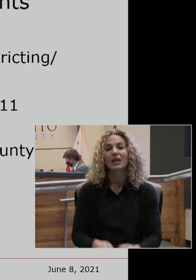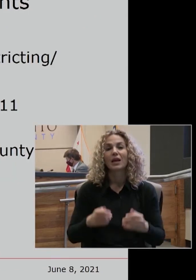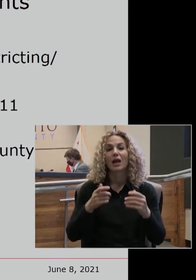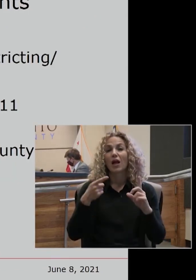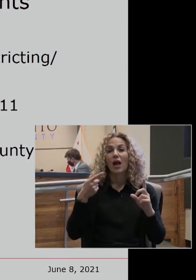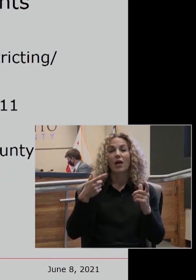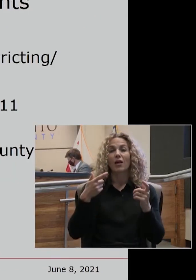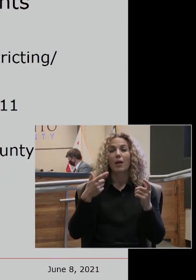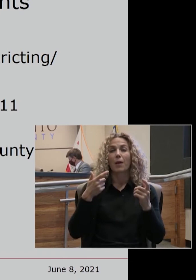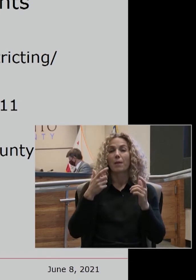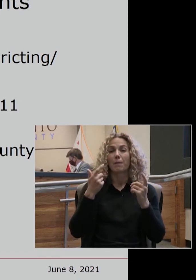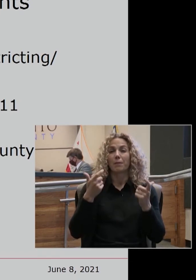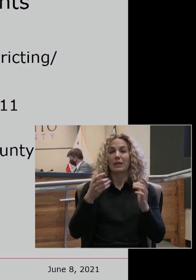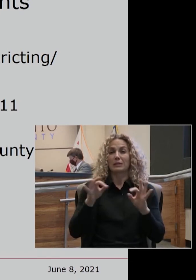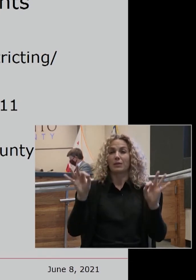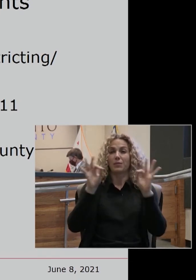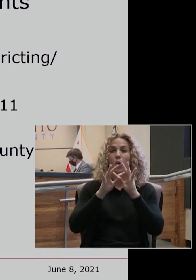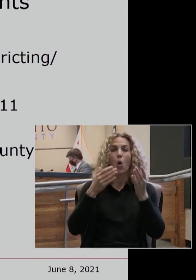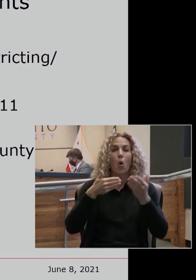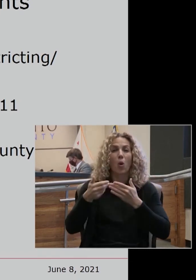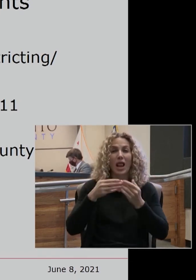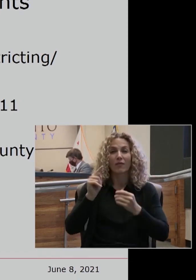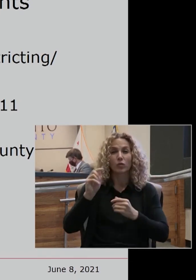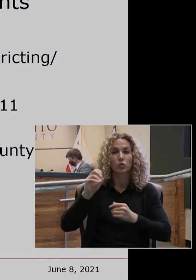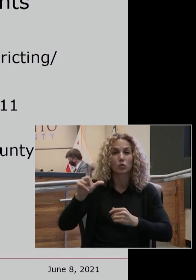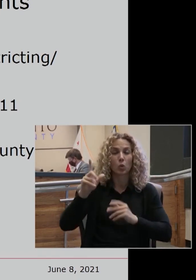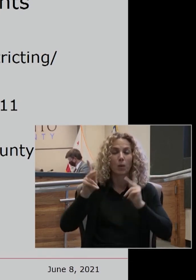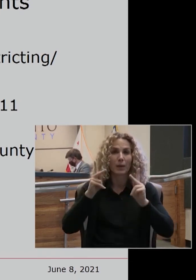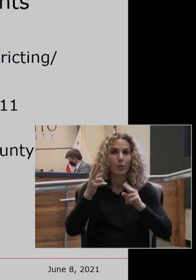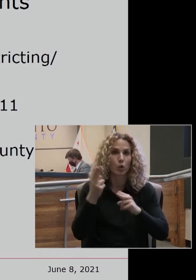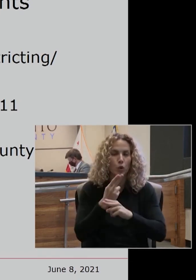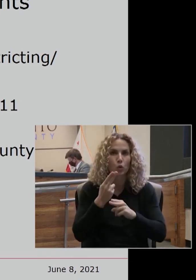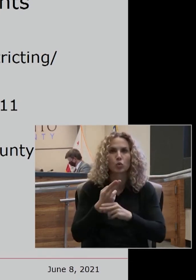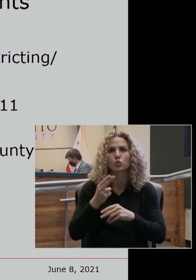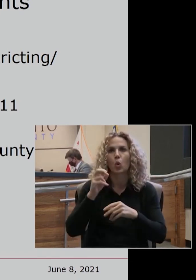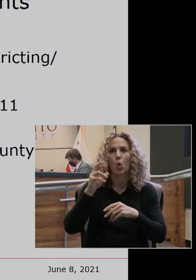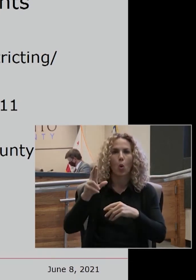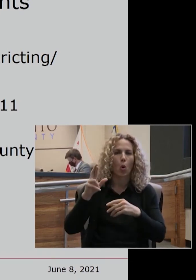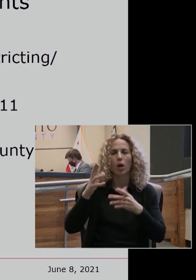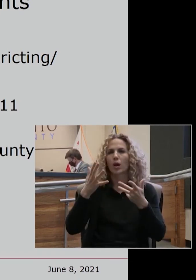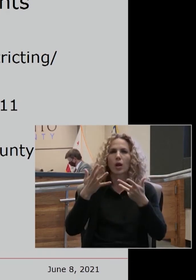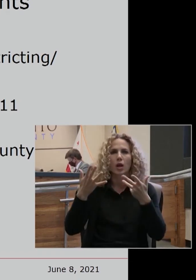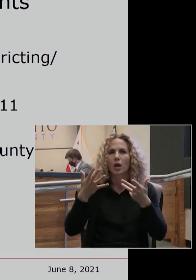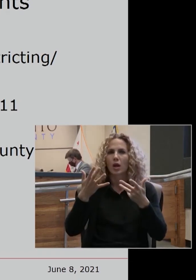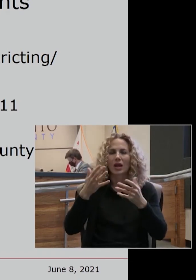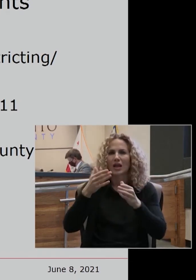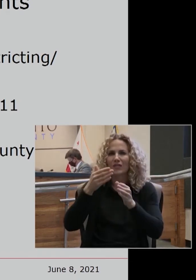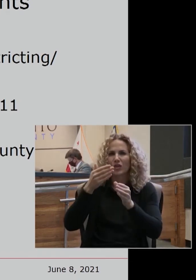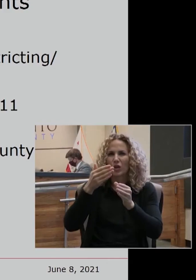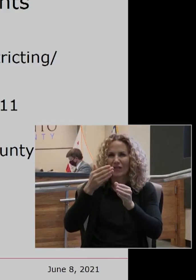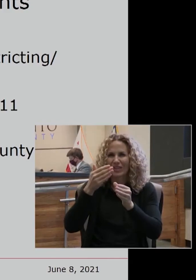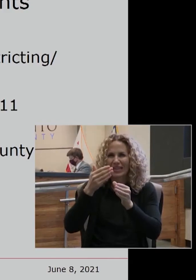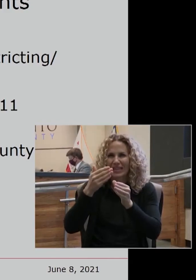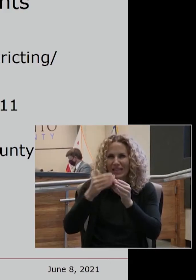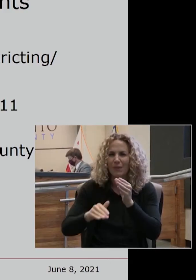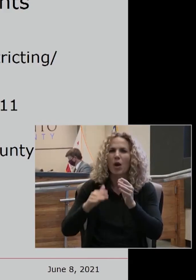AVAILABLE AND CONTROLS WILL PUSH TO THAT LANGUAGE. TO THAT LANGUAGE. WHATEVER TOOL PEOPLE USE, WE WHATEVER TOOL PEOPLE USE, WE WANT THEM TO ANSWER QUESTIONS